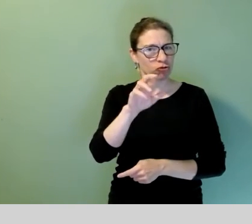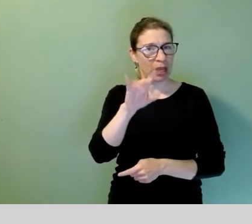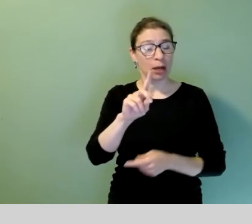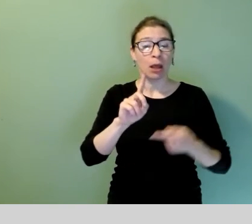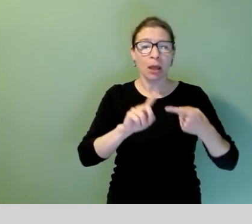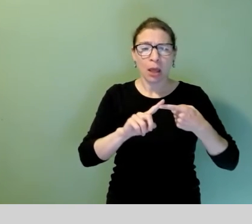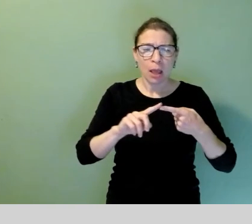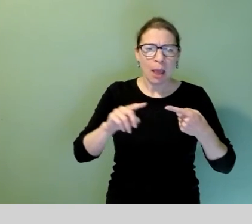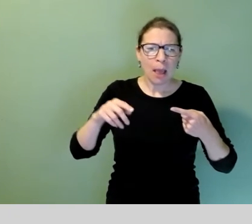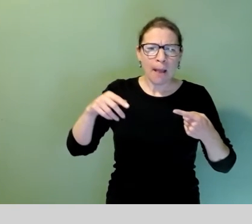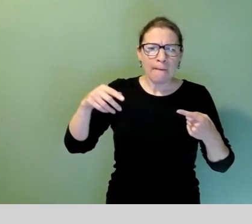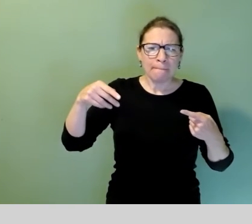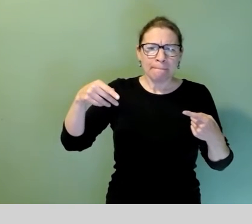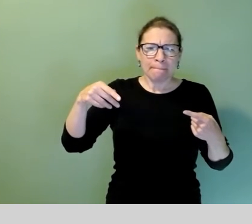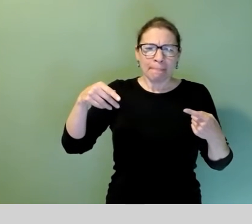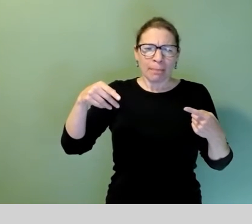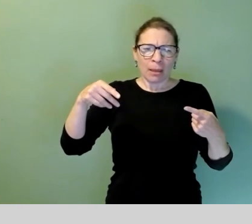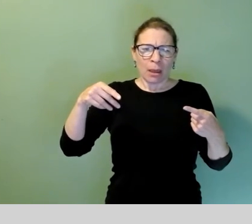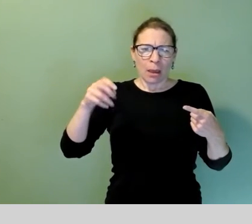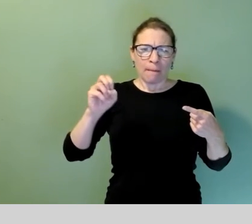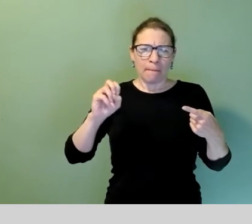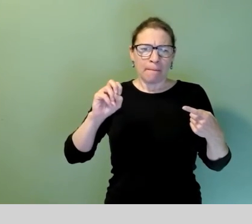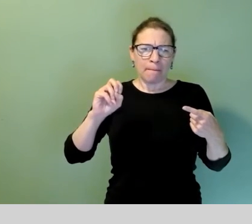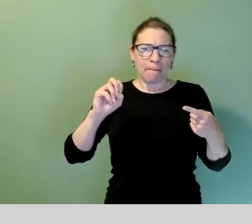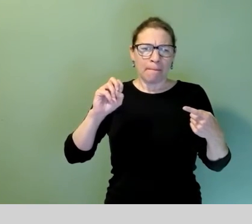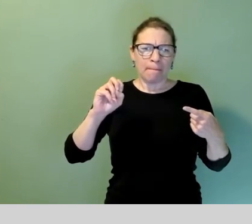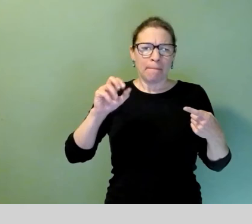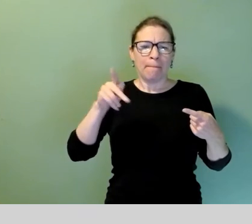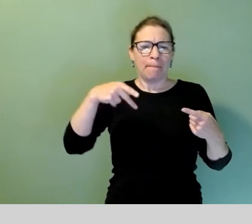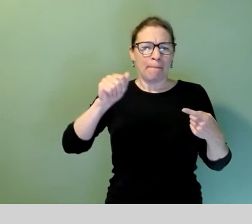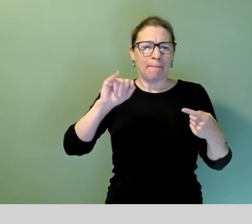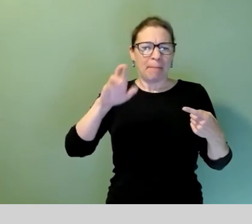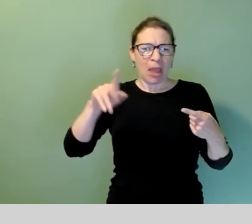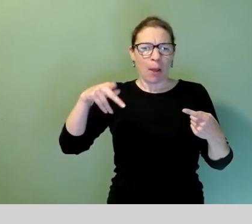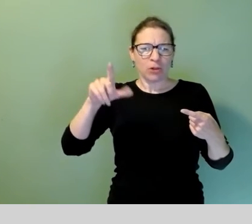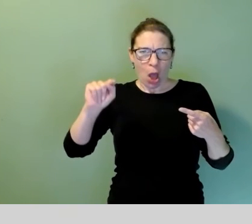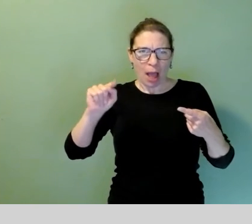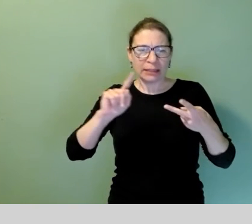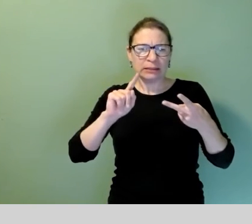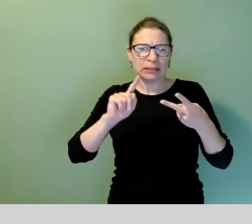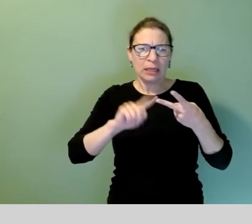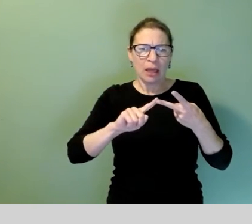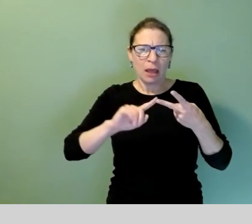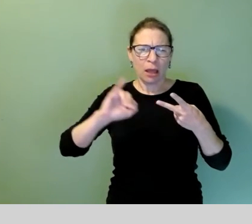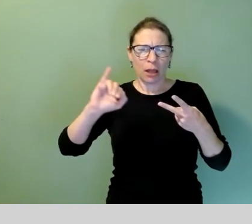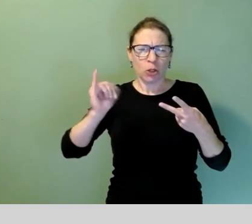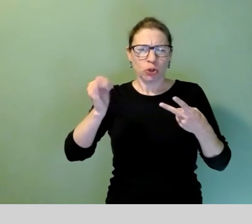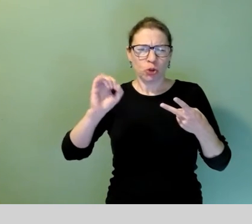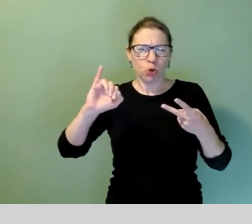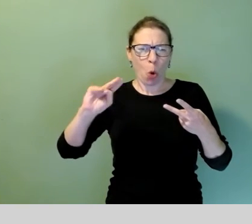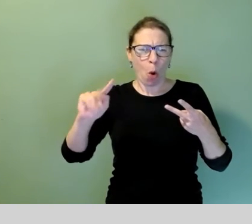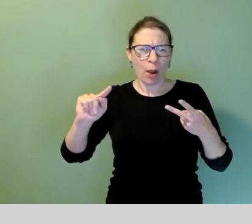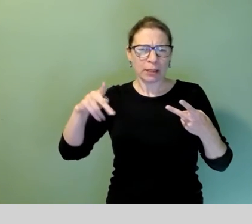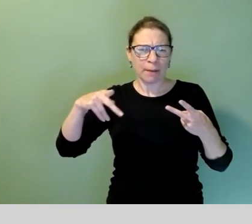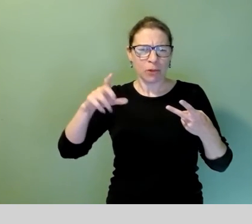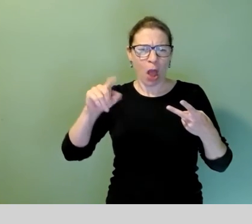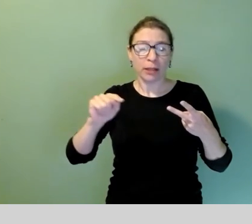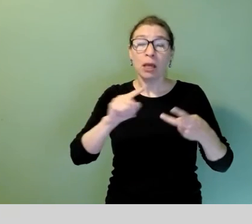One is per plot, and one is joint plot, that are useful to generate very specific kinds of FacetGrid